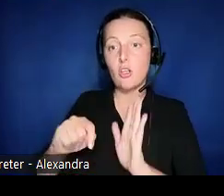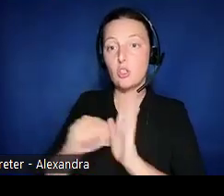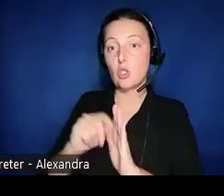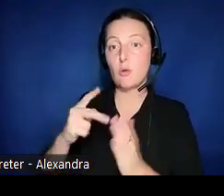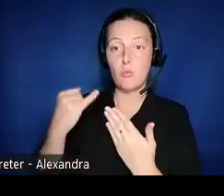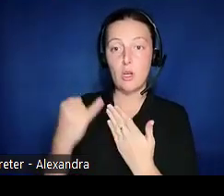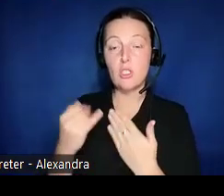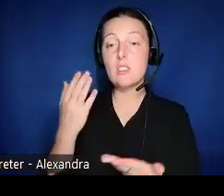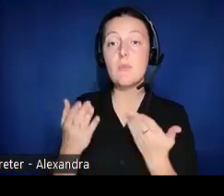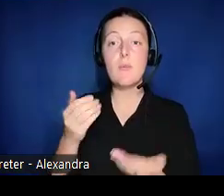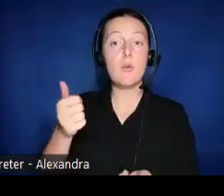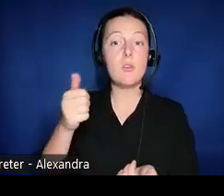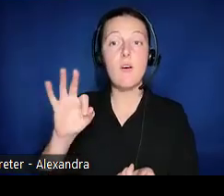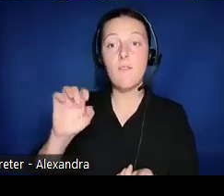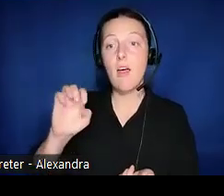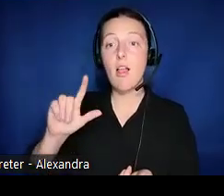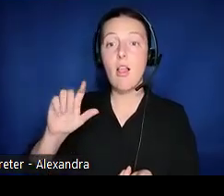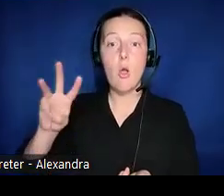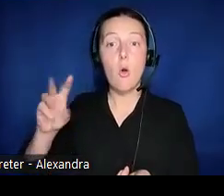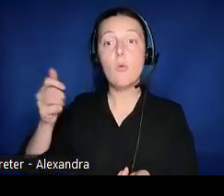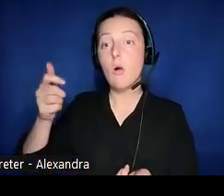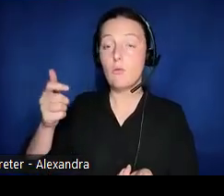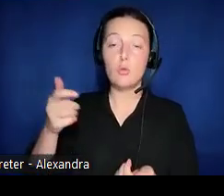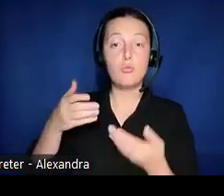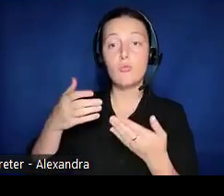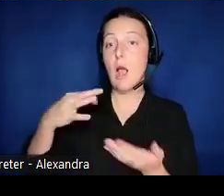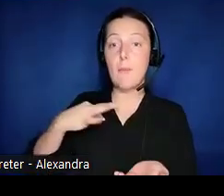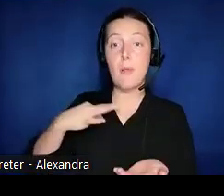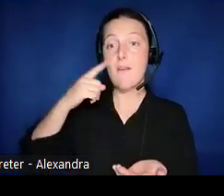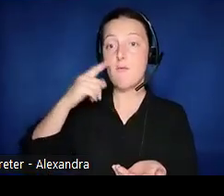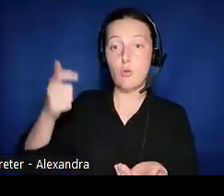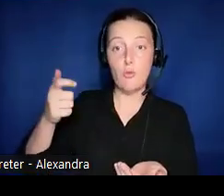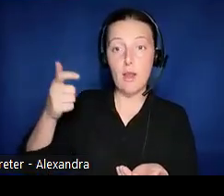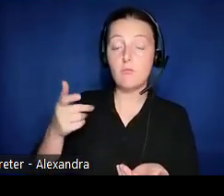grant and NIH is being so so mean saying that you need uh to have a statistician that you